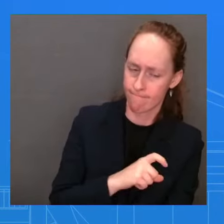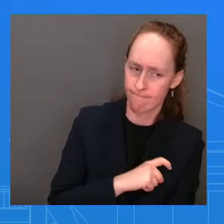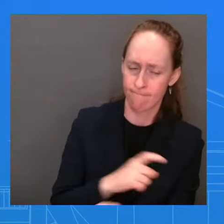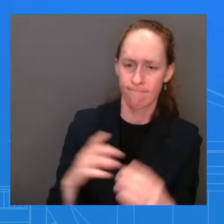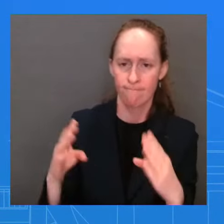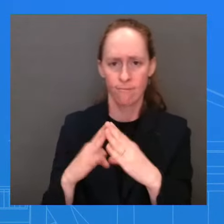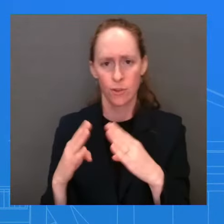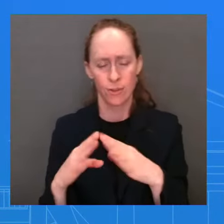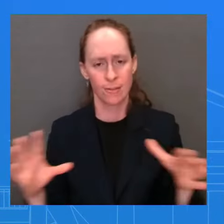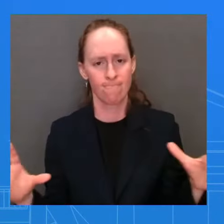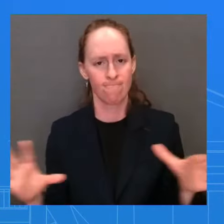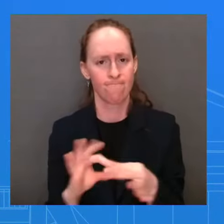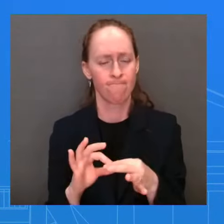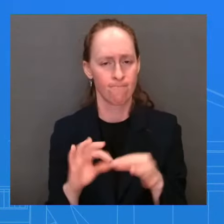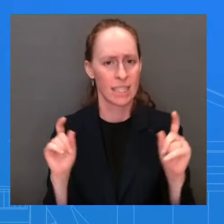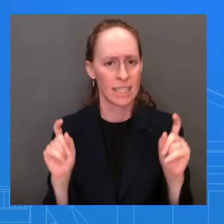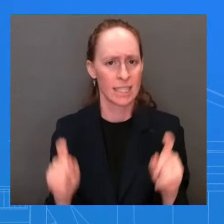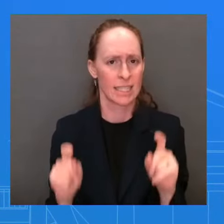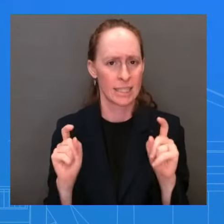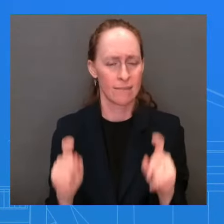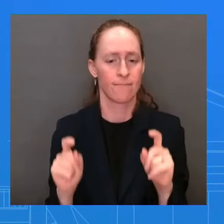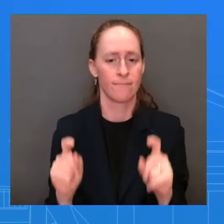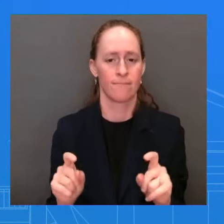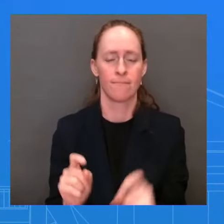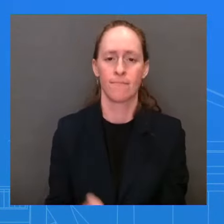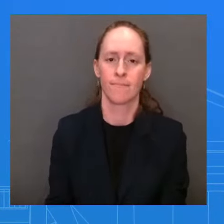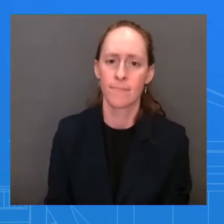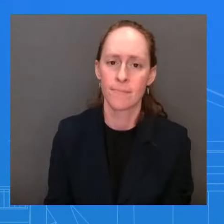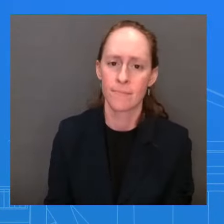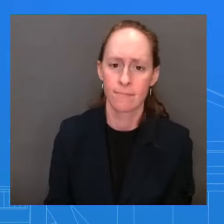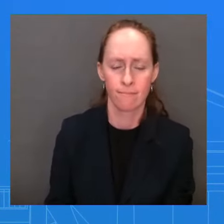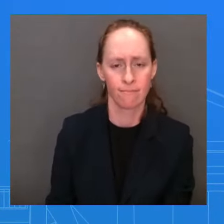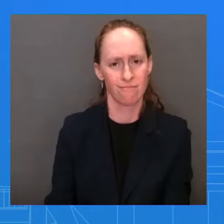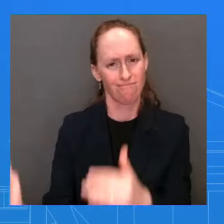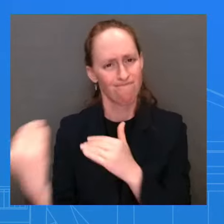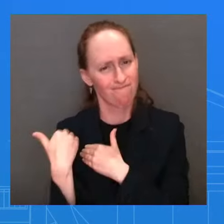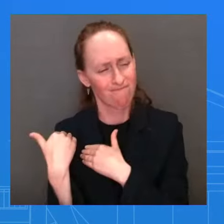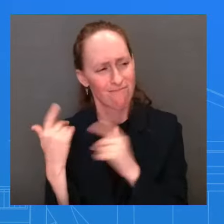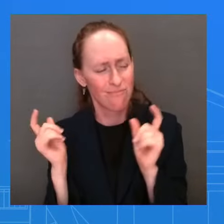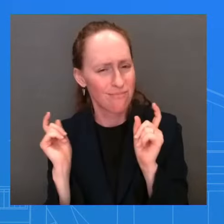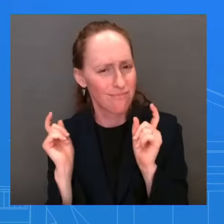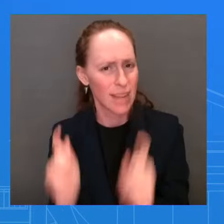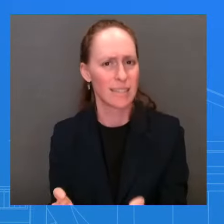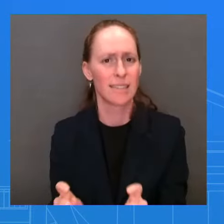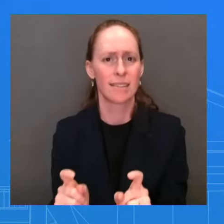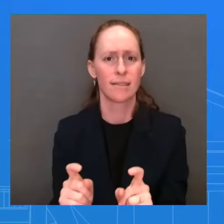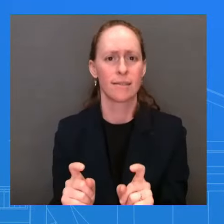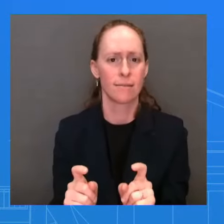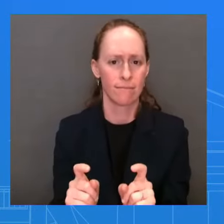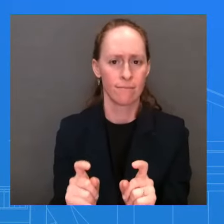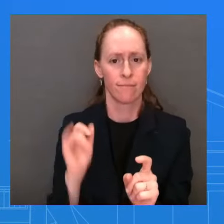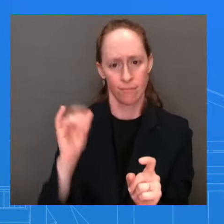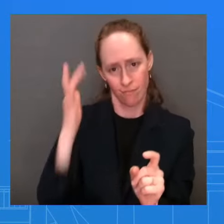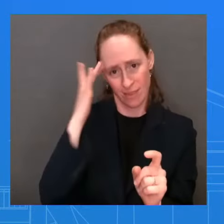That's why he signed, as you know, the executive order to enhance accountability at the federal level and why he continues to call for Congress